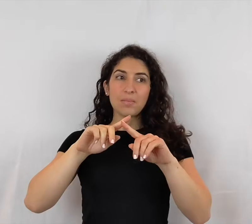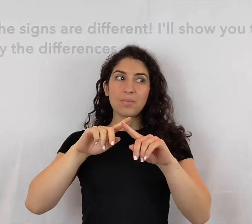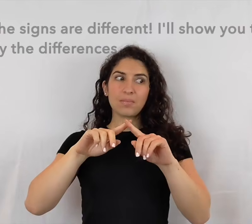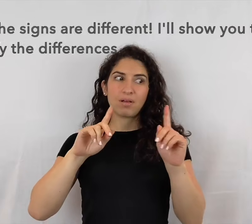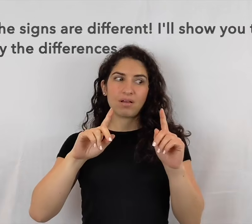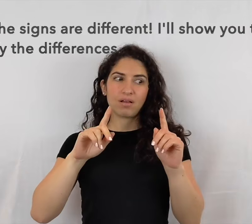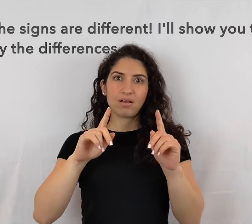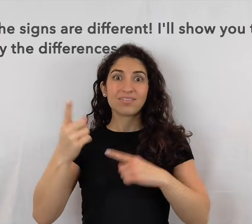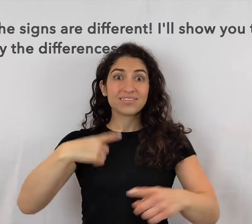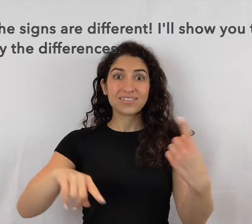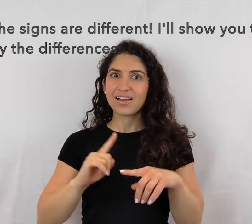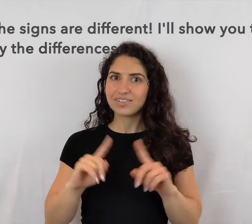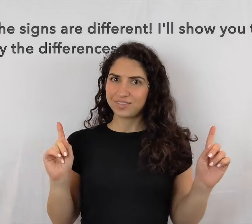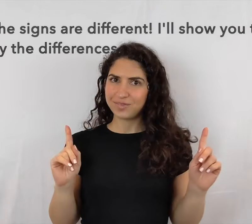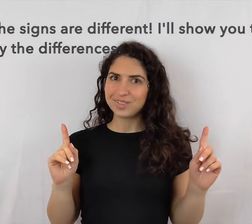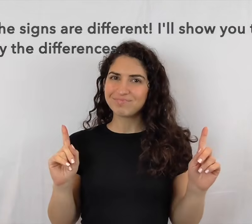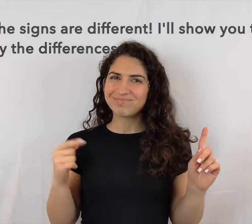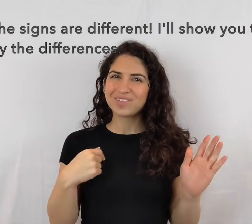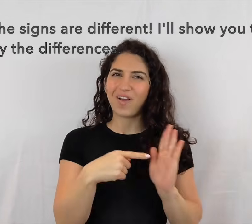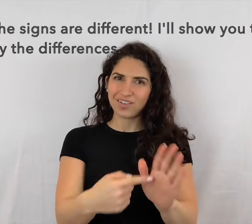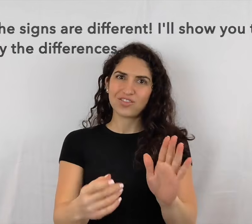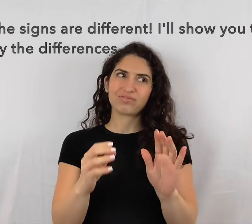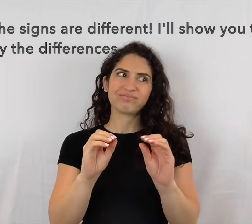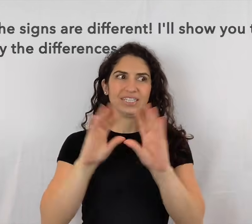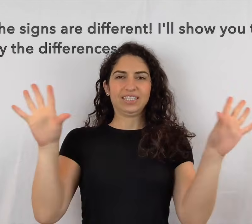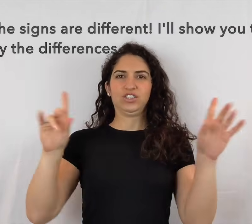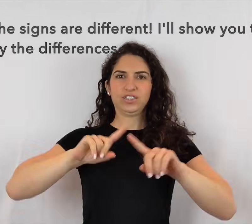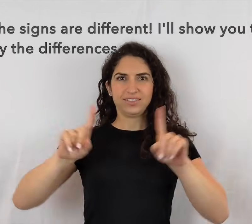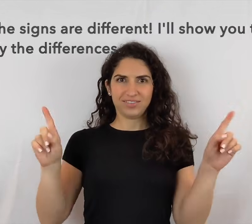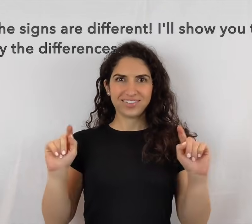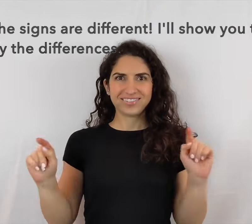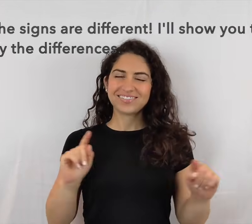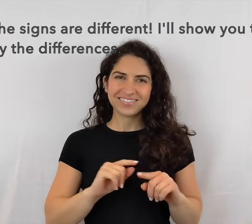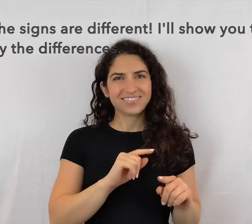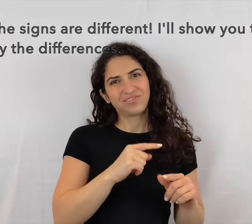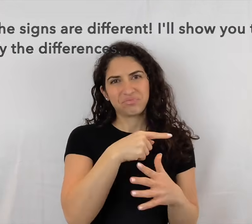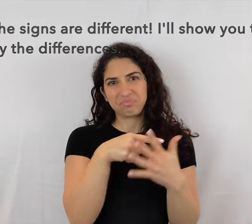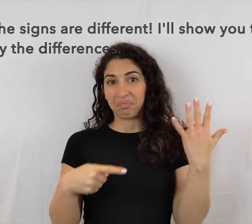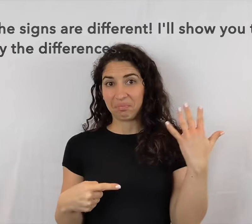but the signs are different. I'll show you to clarify the differences.